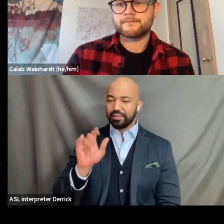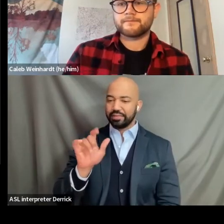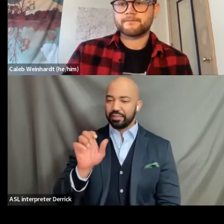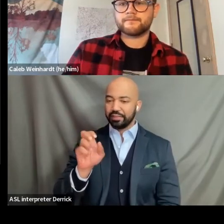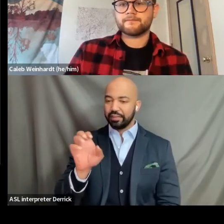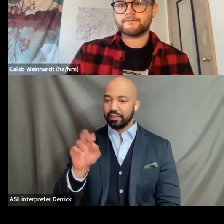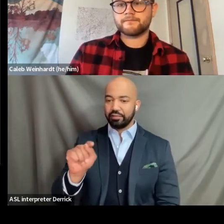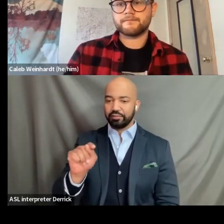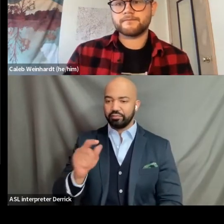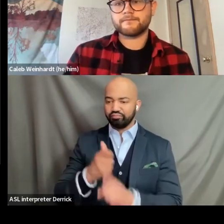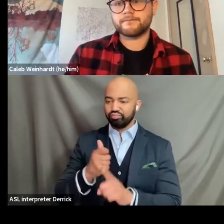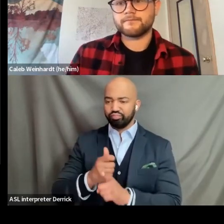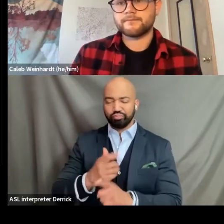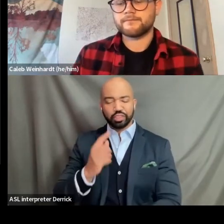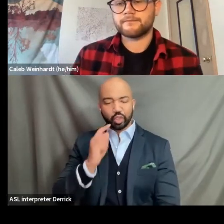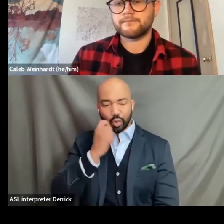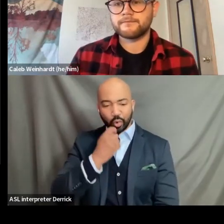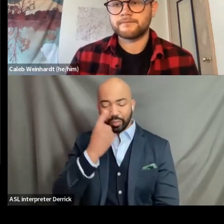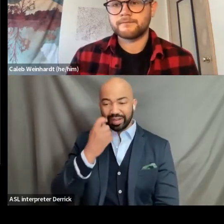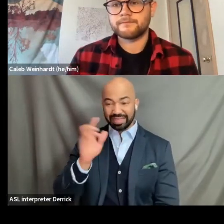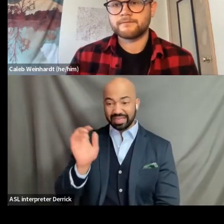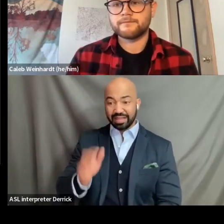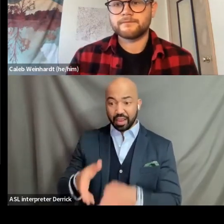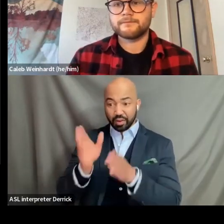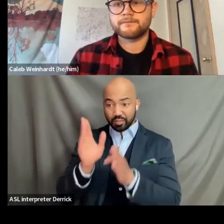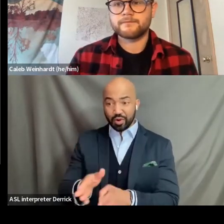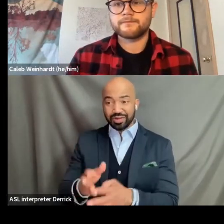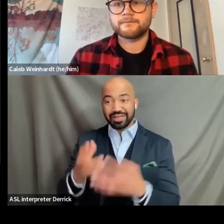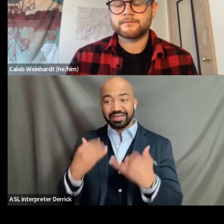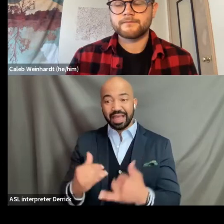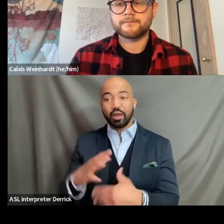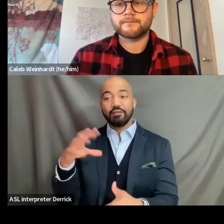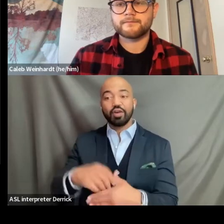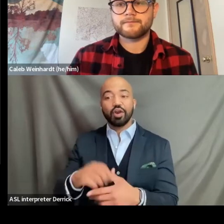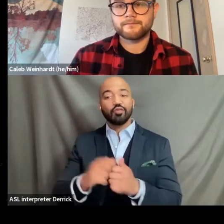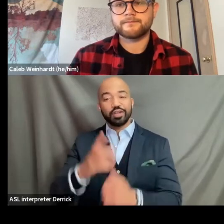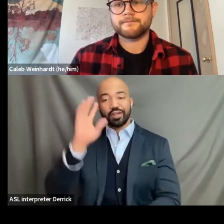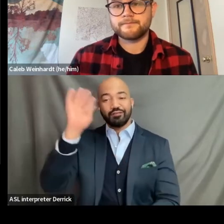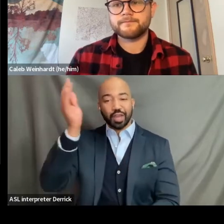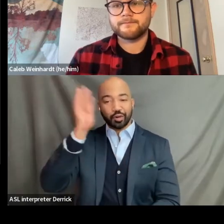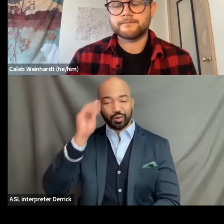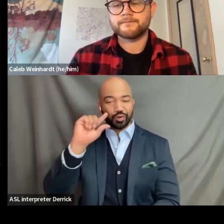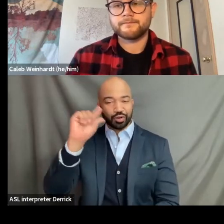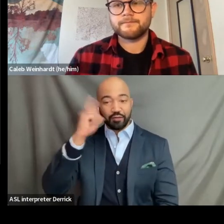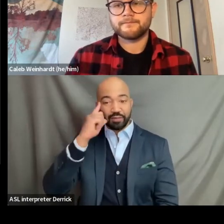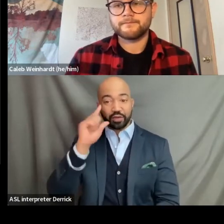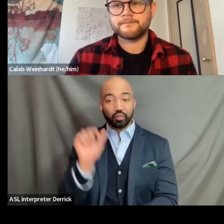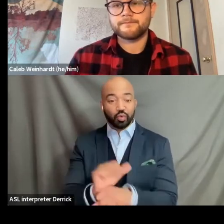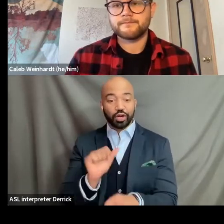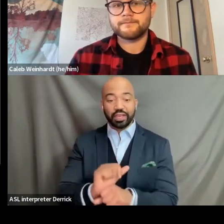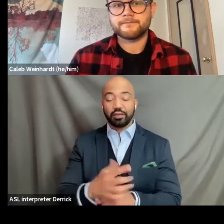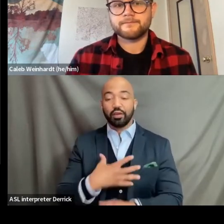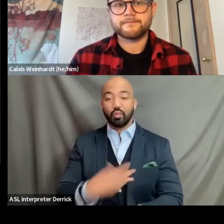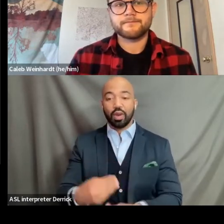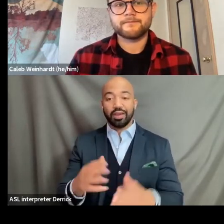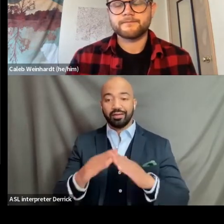this person is now part of you know, the federal government, in the White House doing things in this Administration.